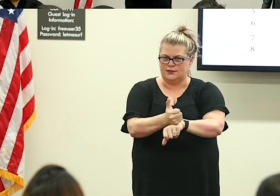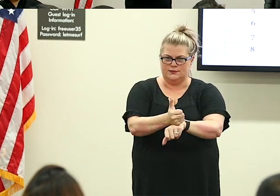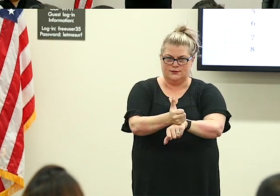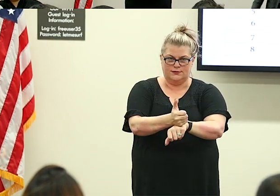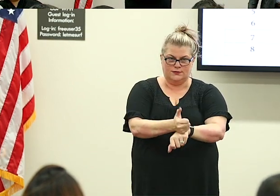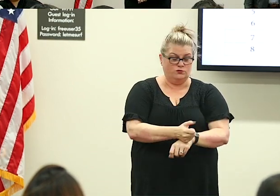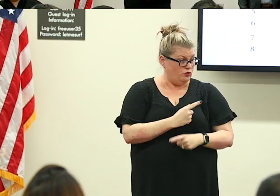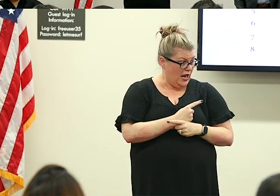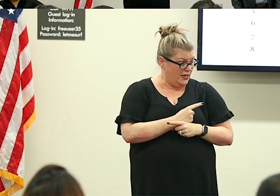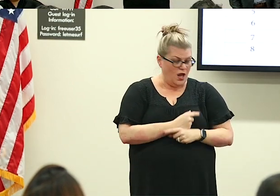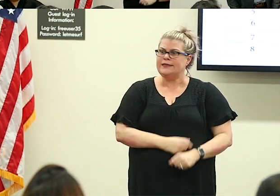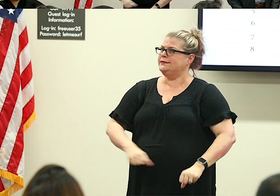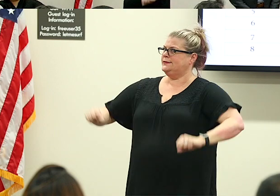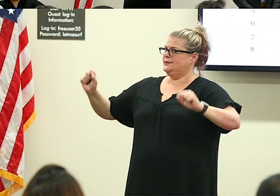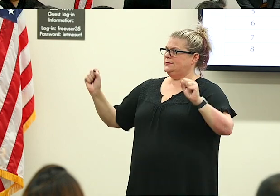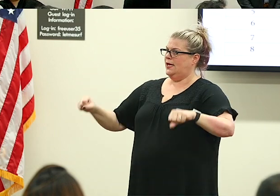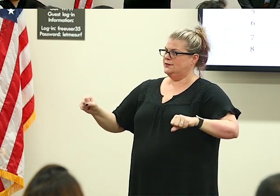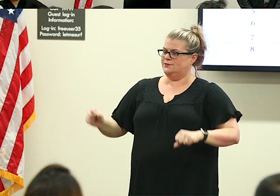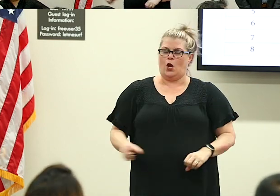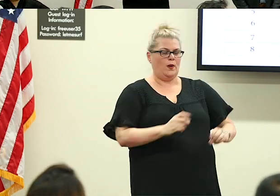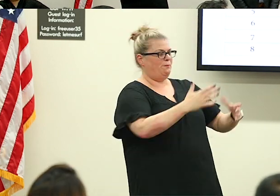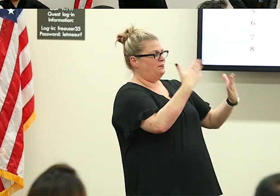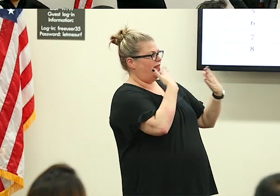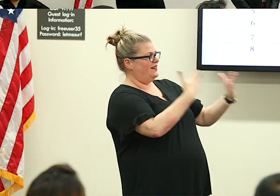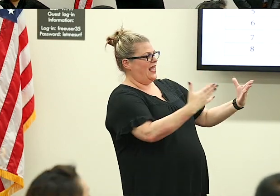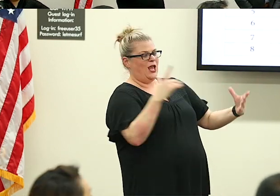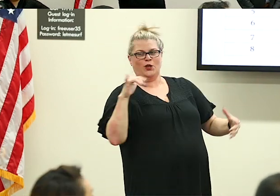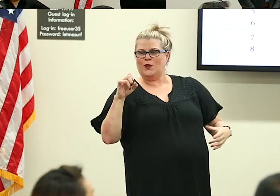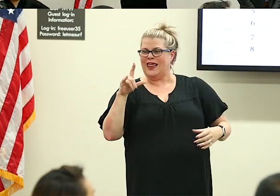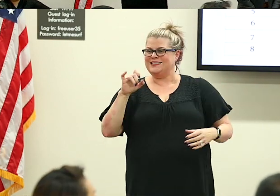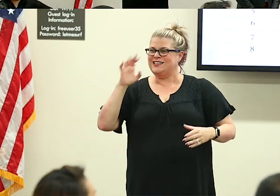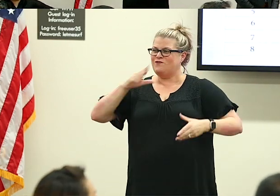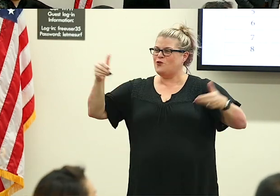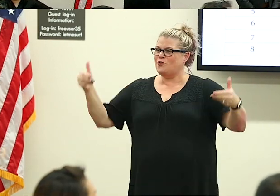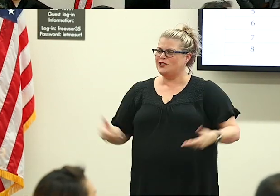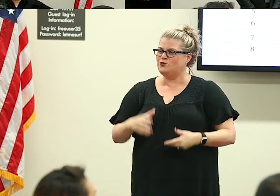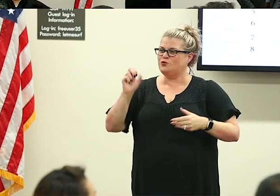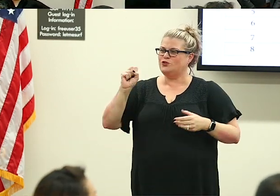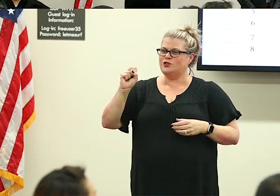I'm sorry. So thank you Lesley for introducing Sean from First Republic.